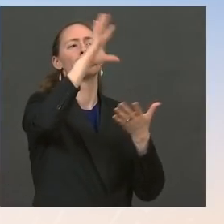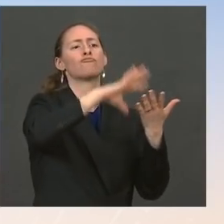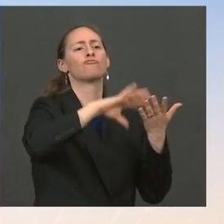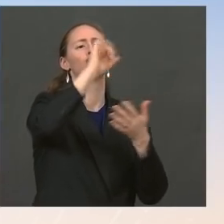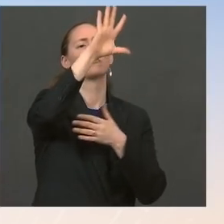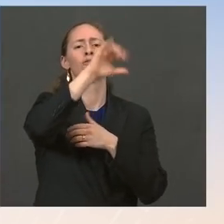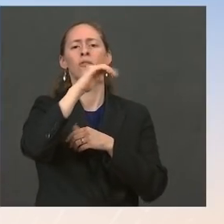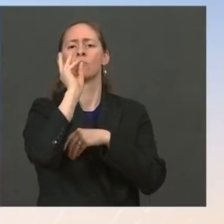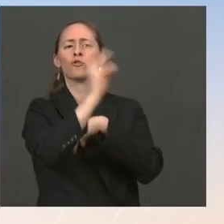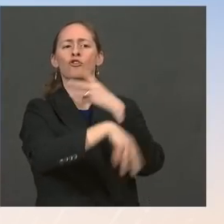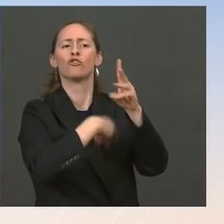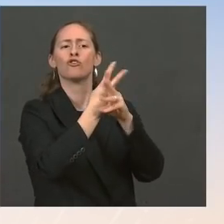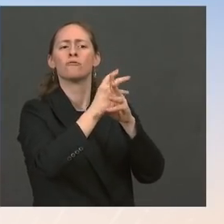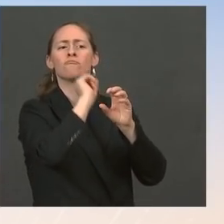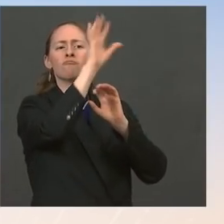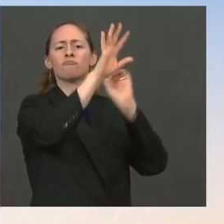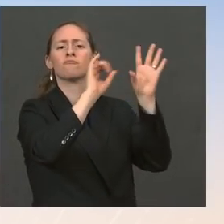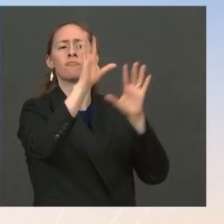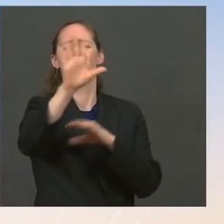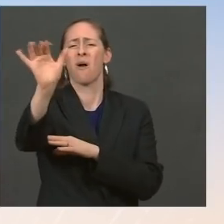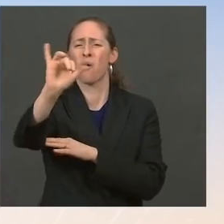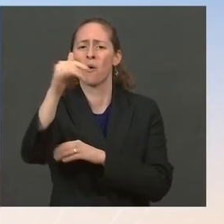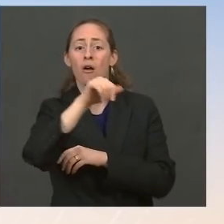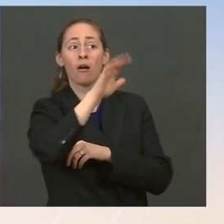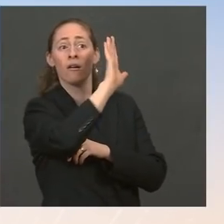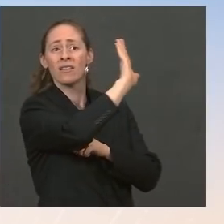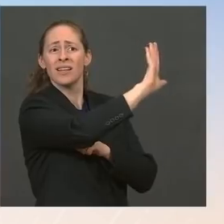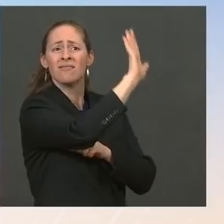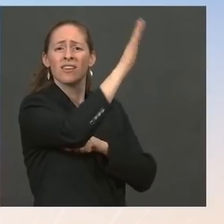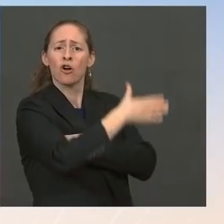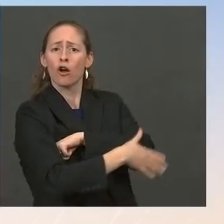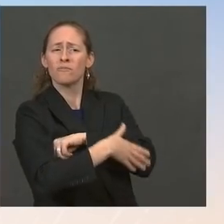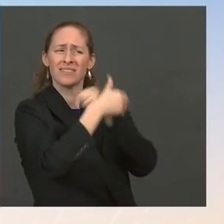from the U.S. government to produce an additional 1 billion doses next year.